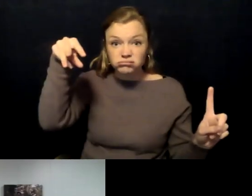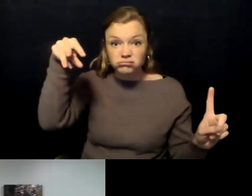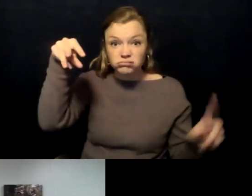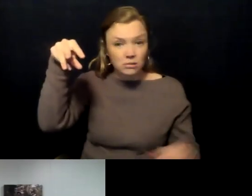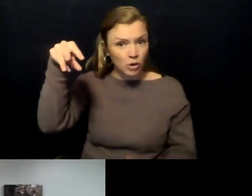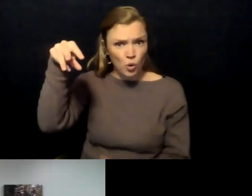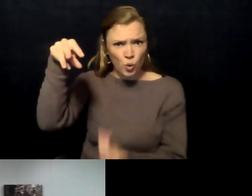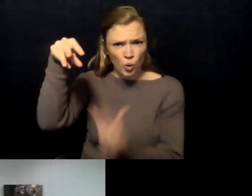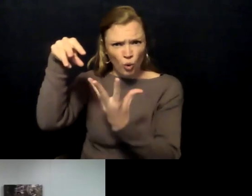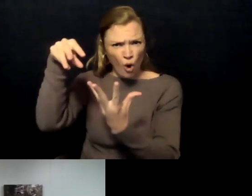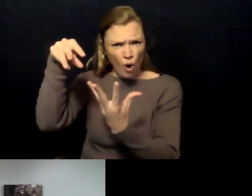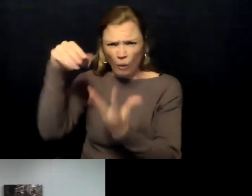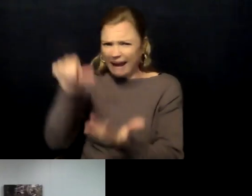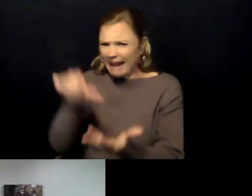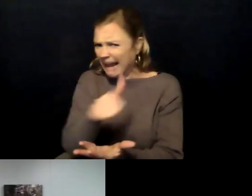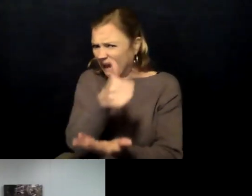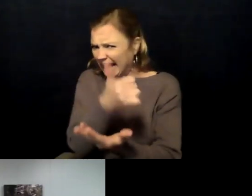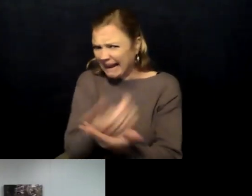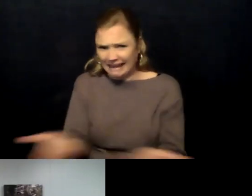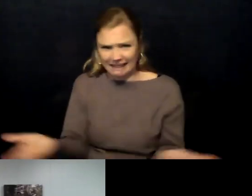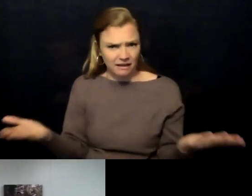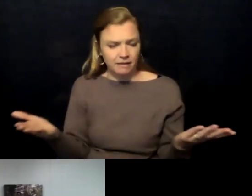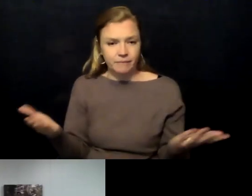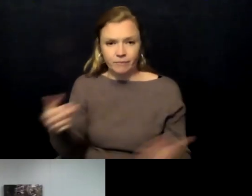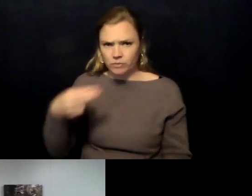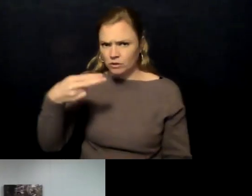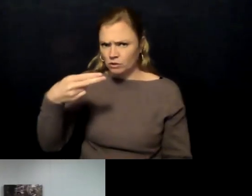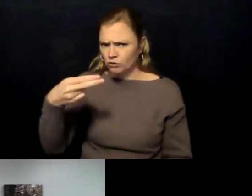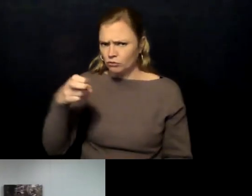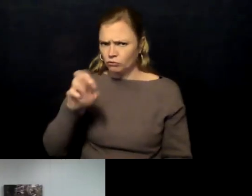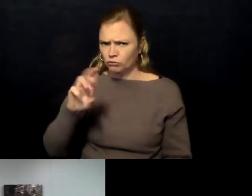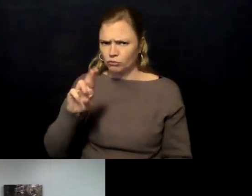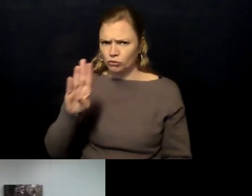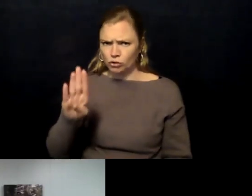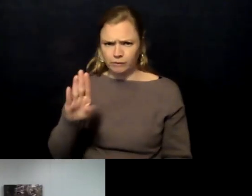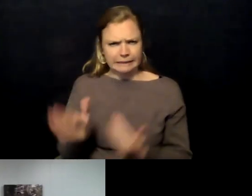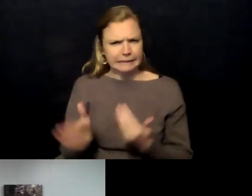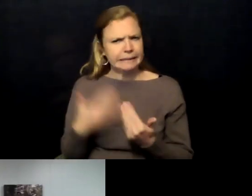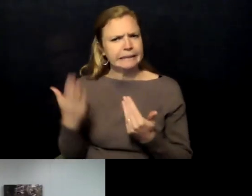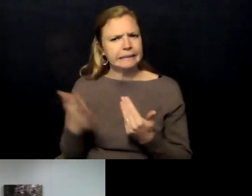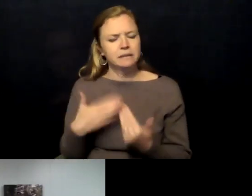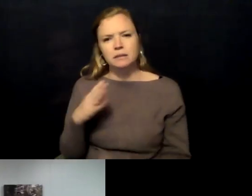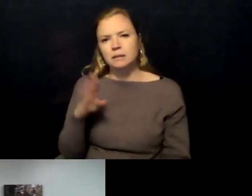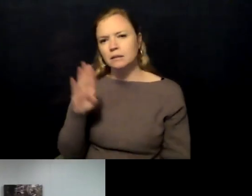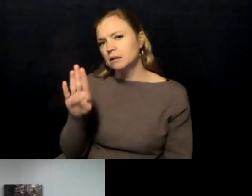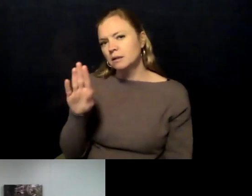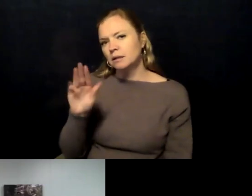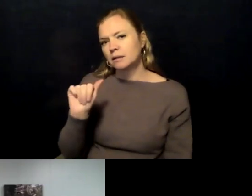anything indoors especially herbs. Herbs are pretty easy, you know basil